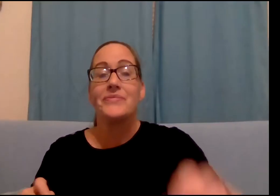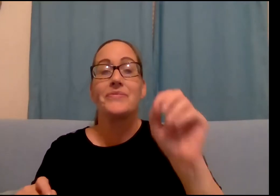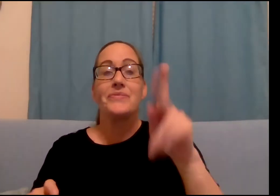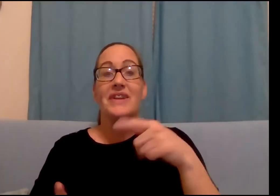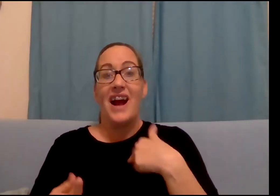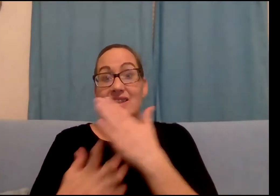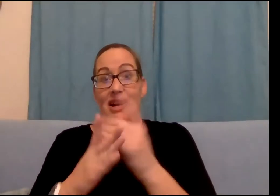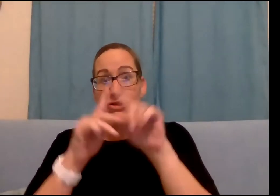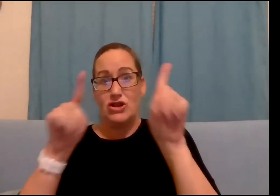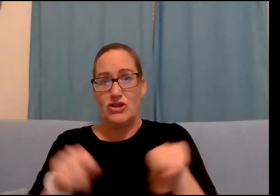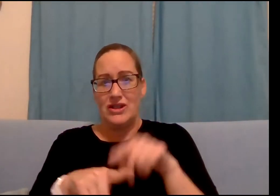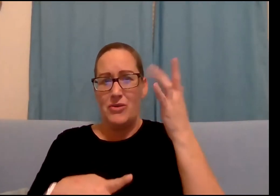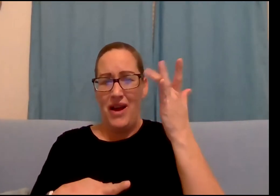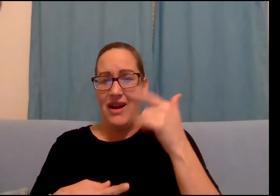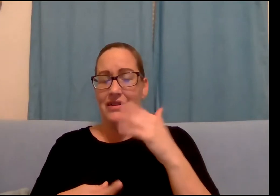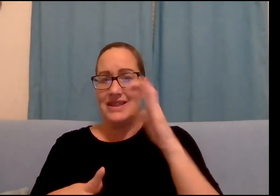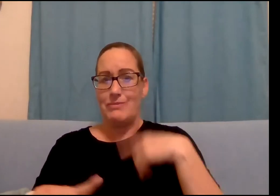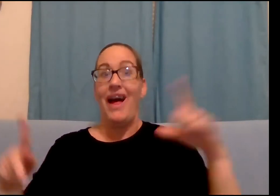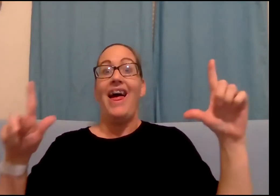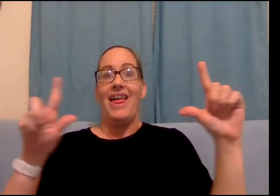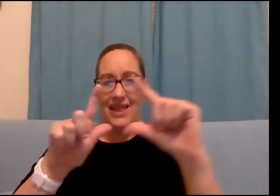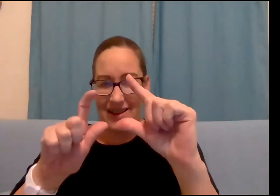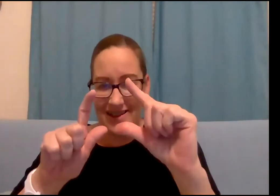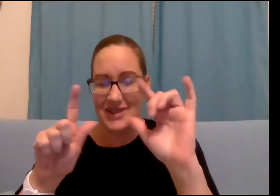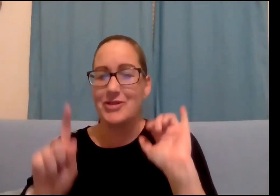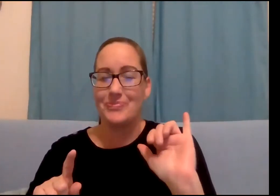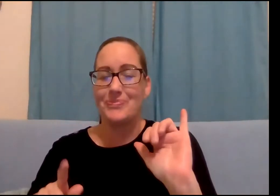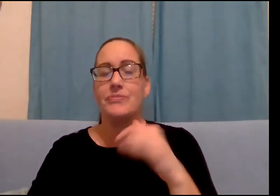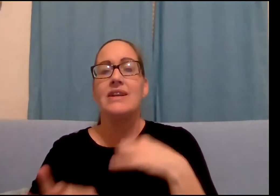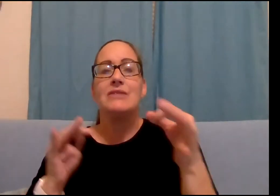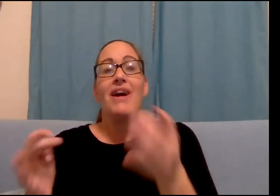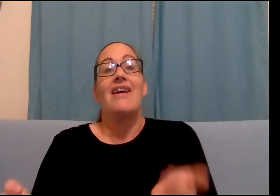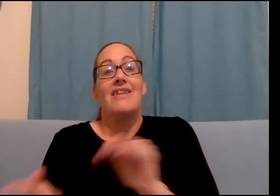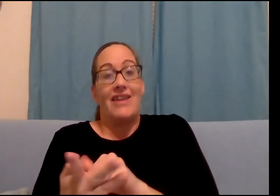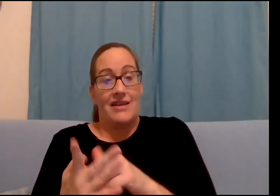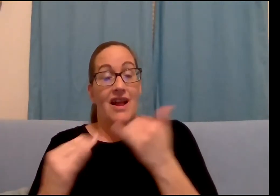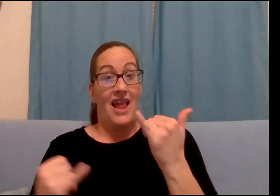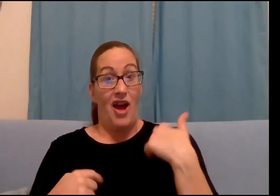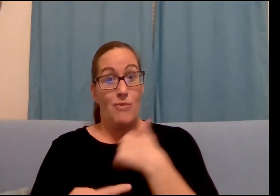(Amy returned to full screen) Okay, I stopped sharing the screen because I realized that my screen was very small. I will explain again.